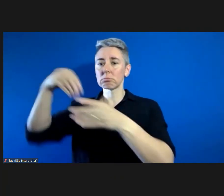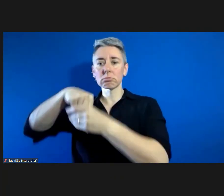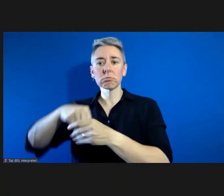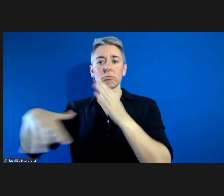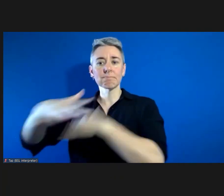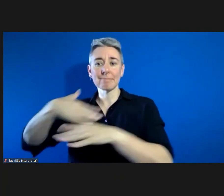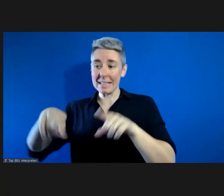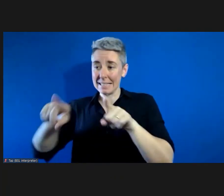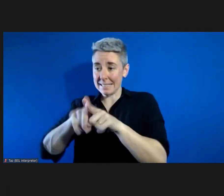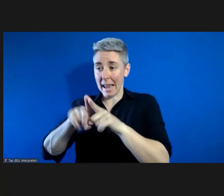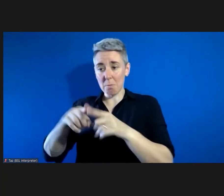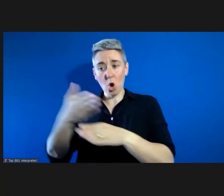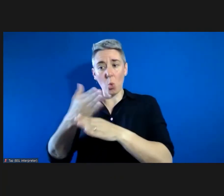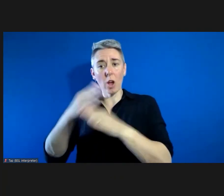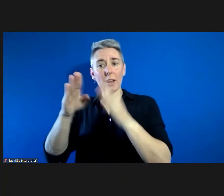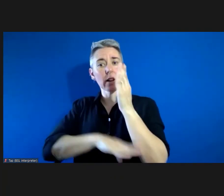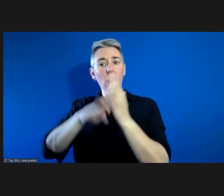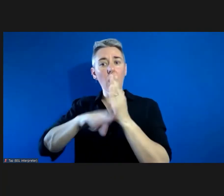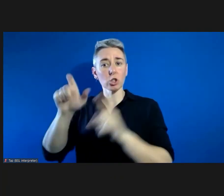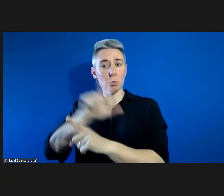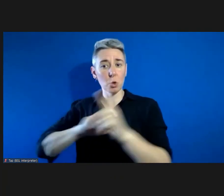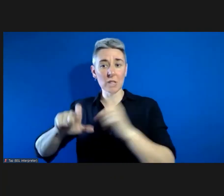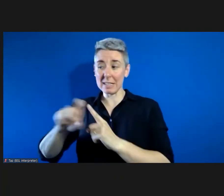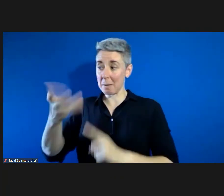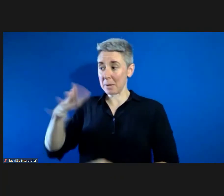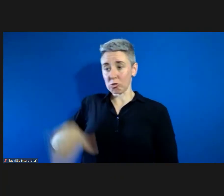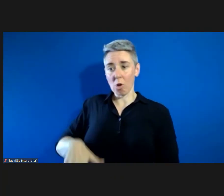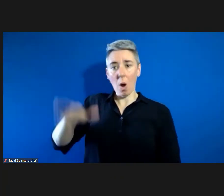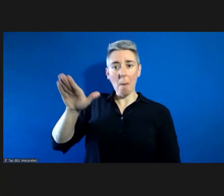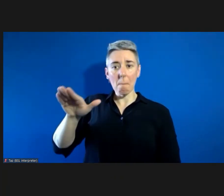I grew up in. I've never had the intention or desire to do anything other than that.